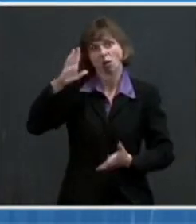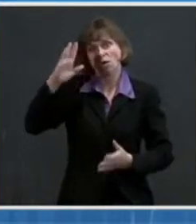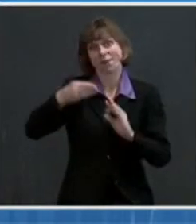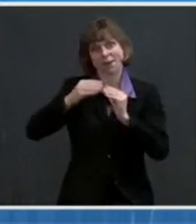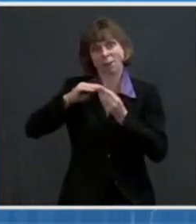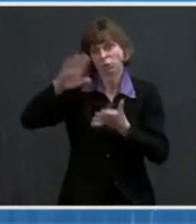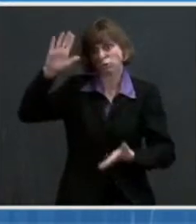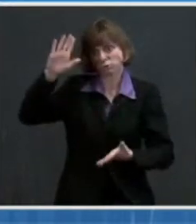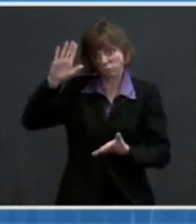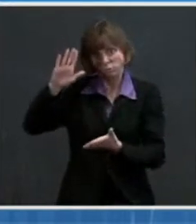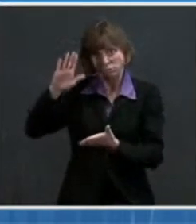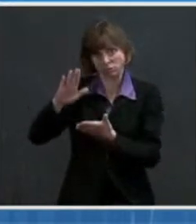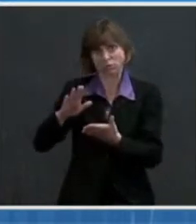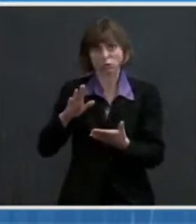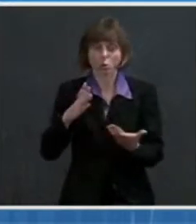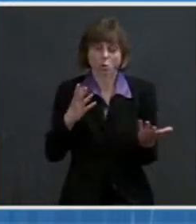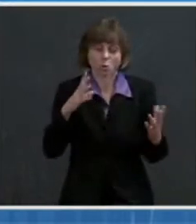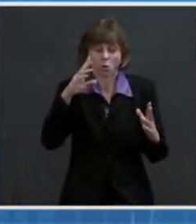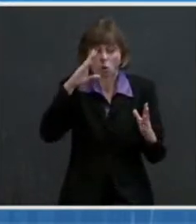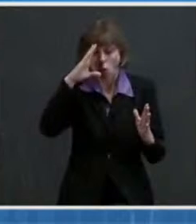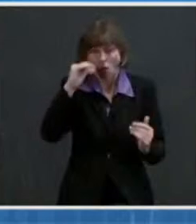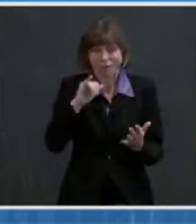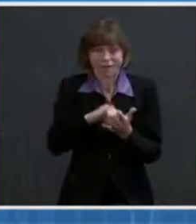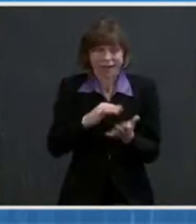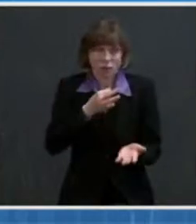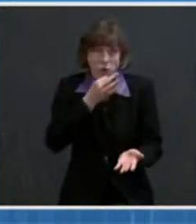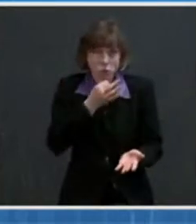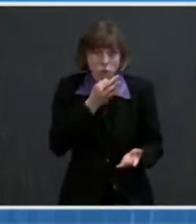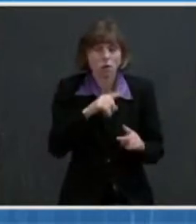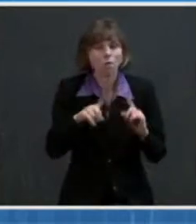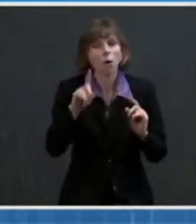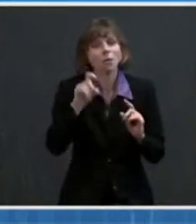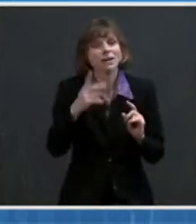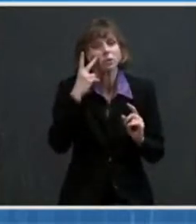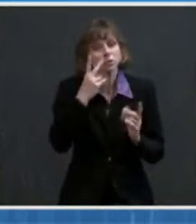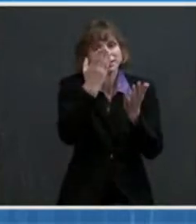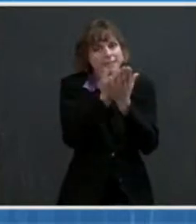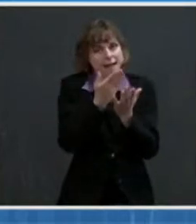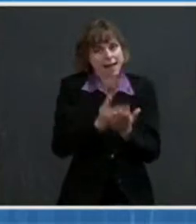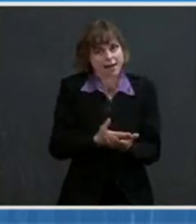COUNTRY AND WAIT FOR NEW DATA TO EMERGE. WE'RE HOPING IT'S IN THE